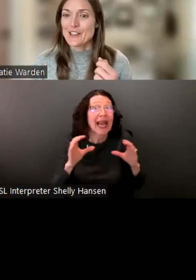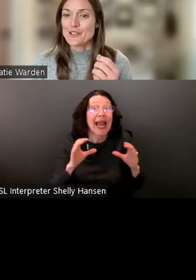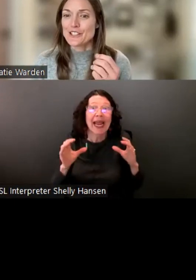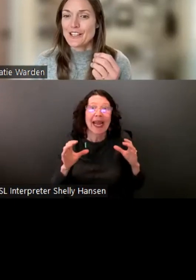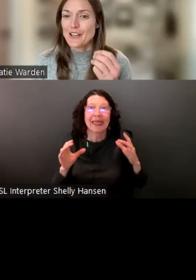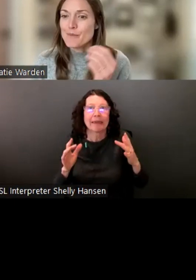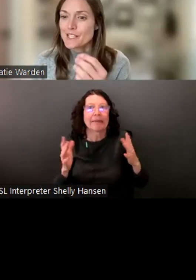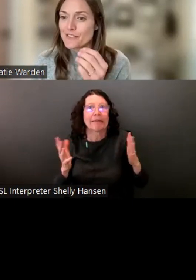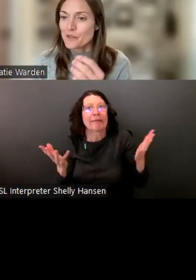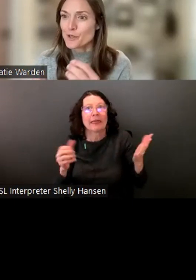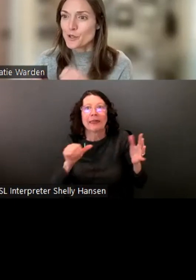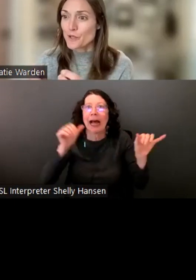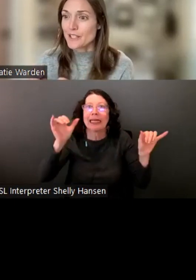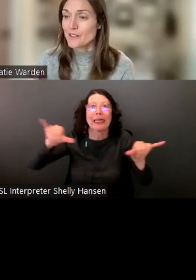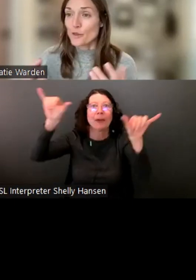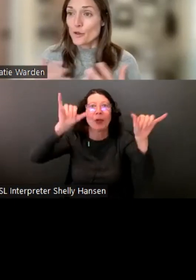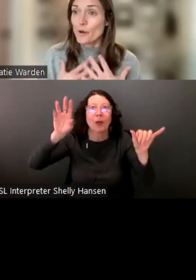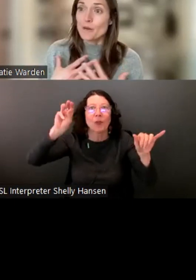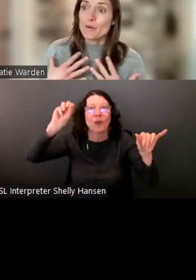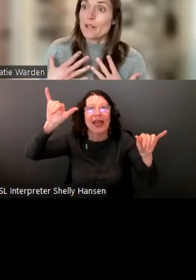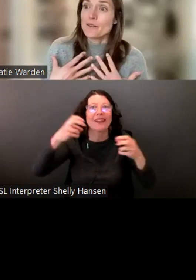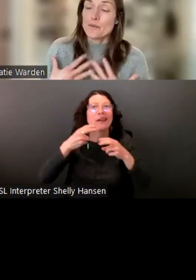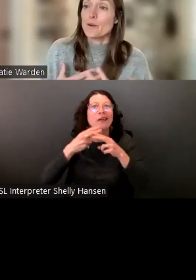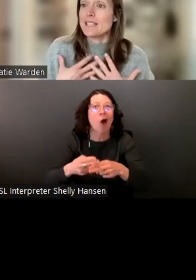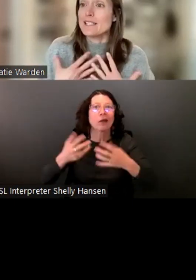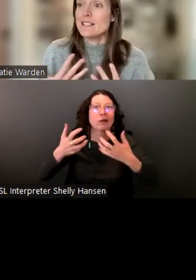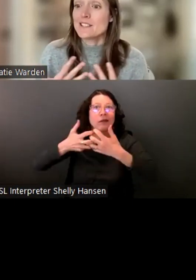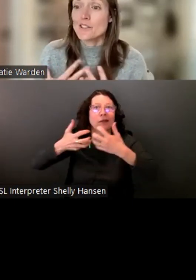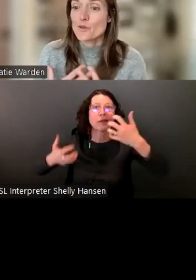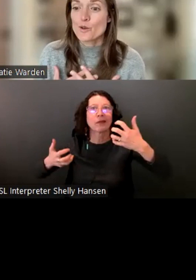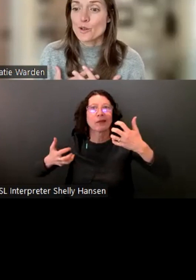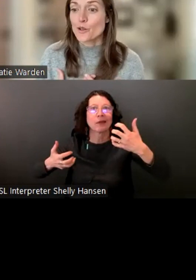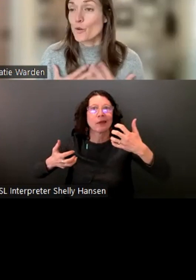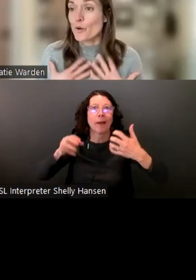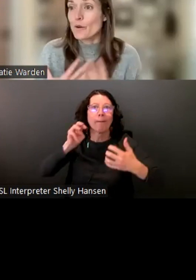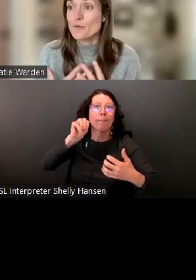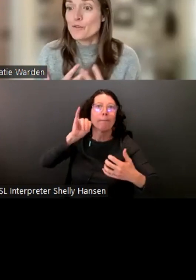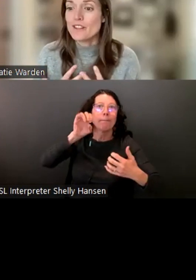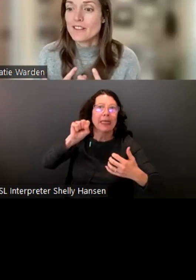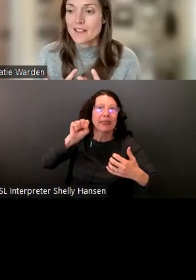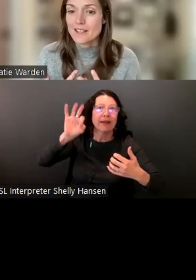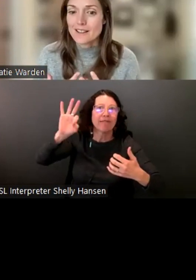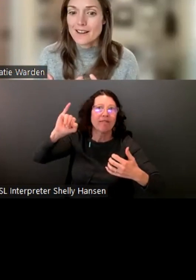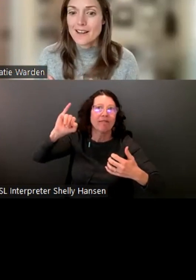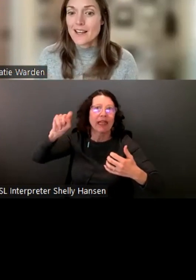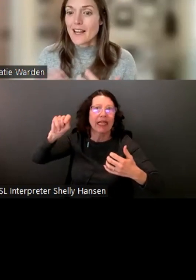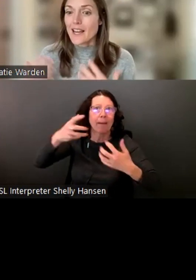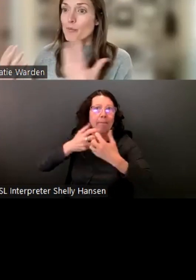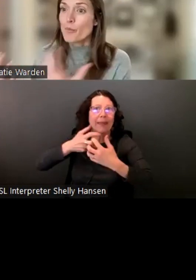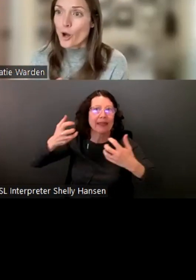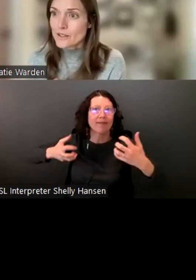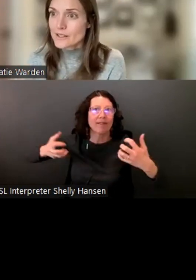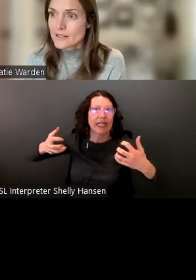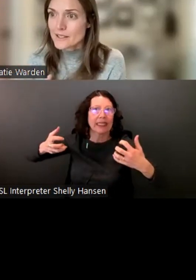There's a misfit between the way we exist in the world, the way we move and think, and policies,